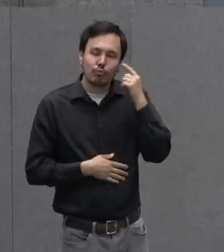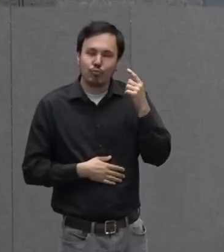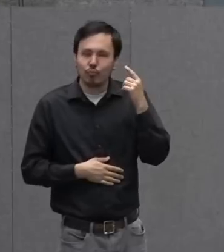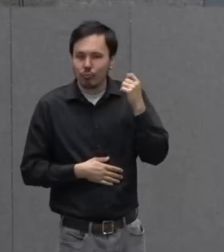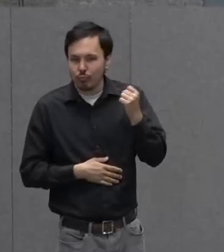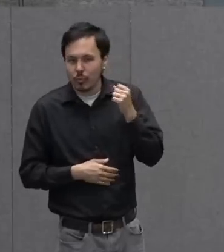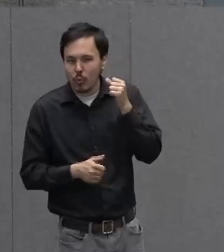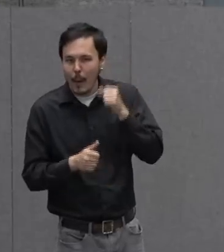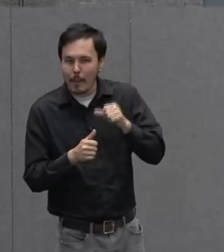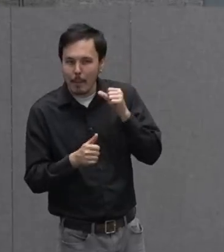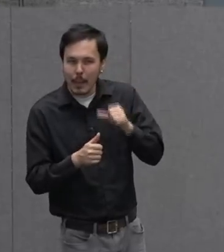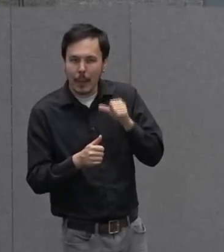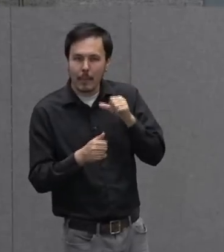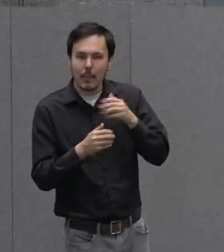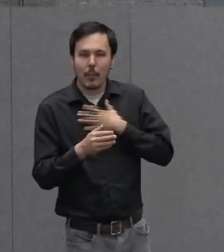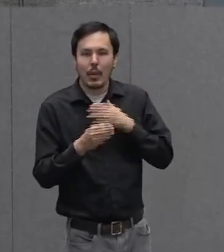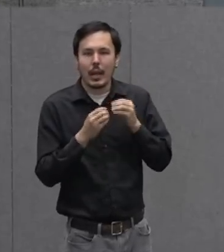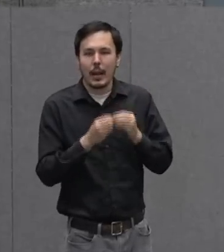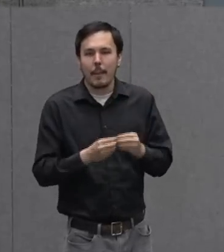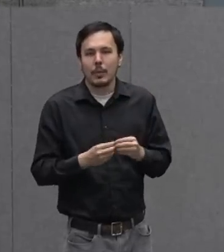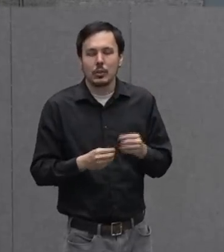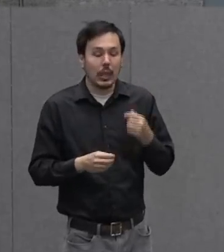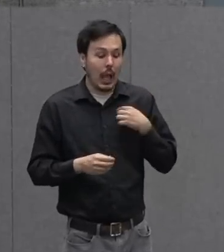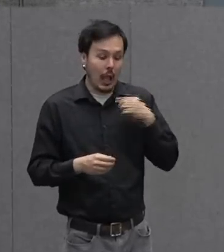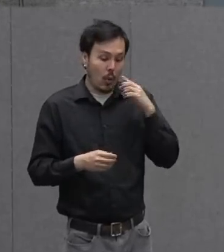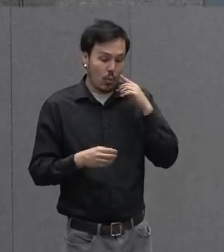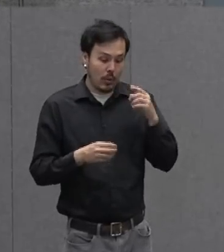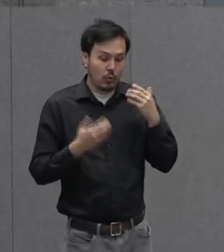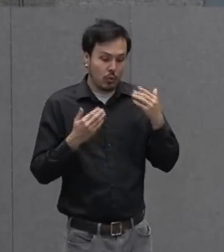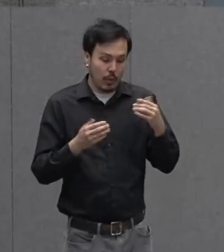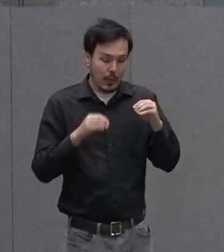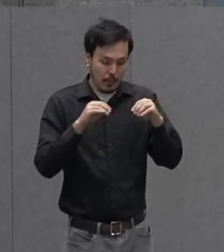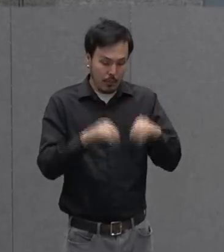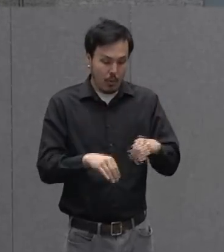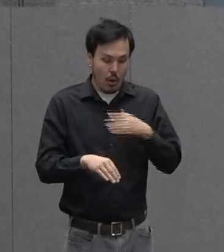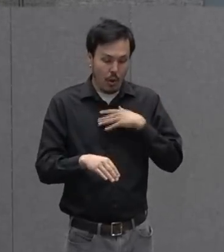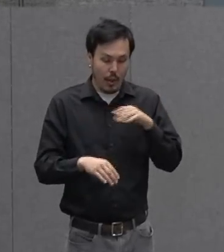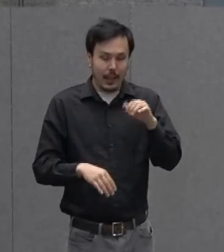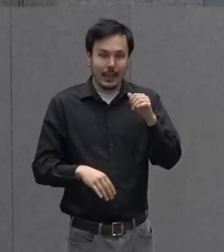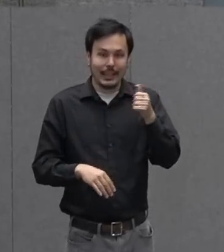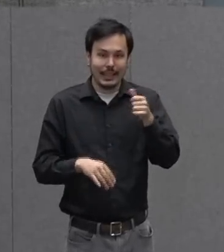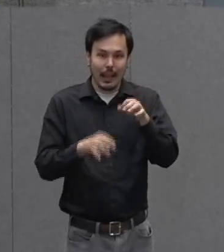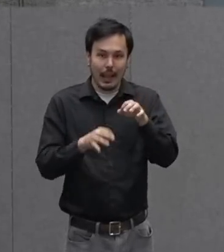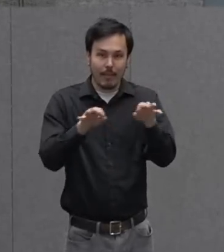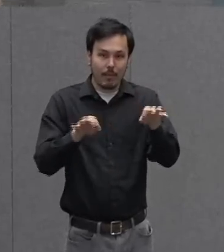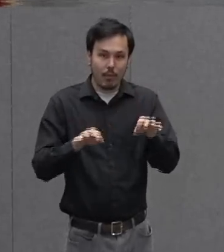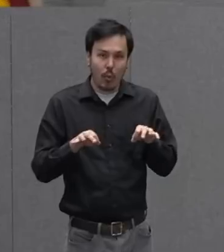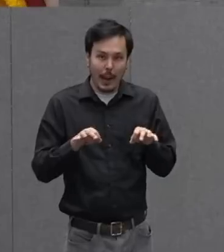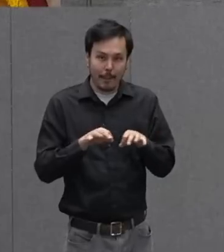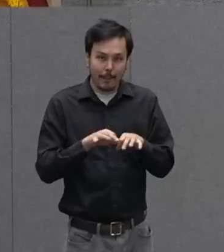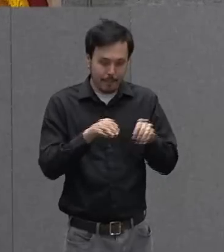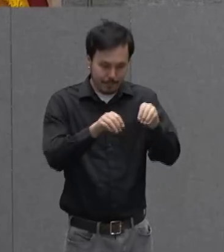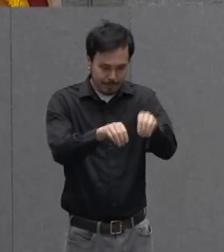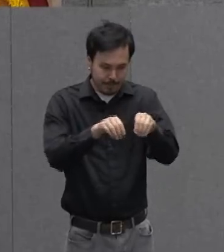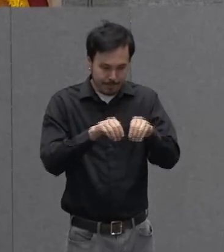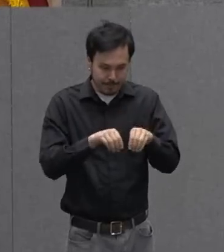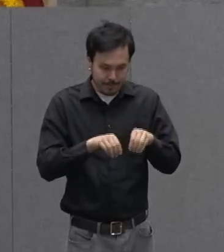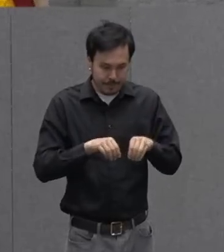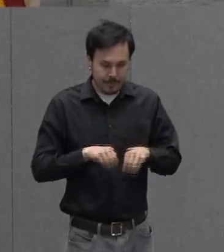I'm gonna place them on my 10 frame and if you've made a 10 frame with Mrs. B you can you use that as well when you're counting items,